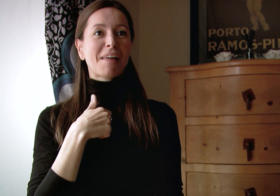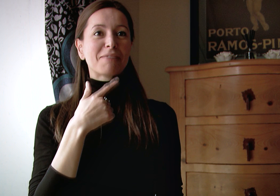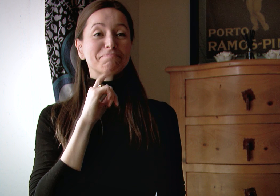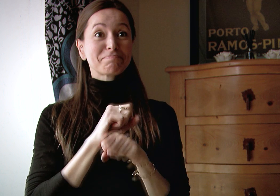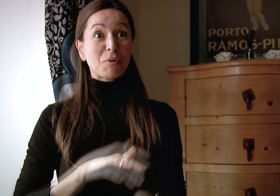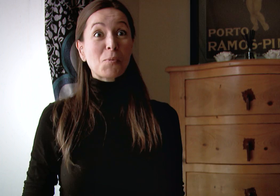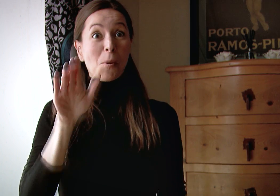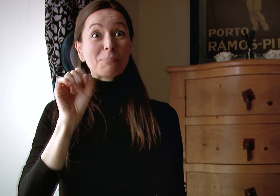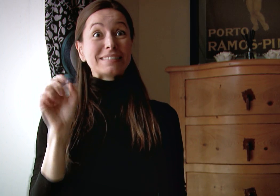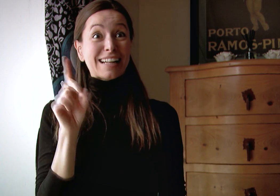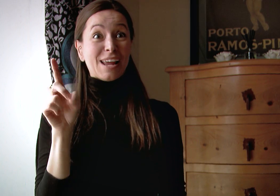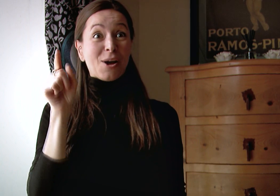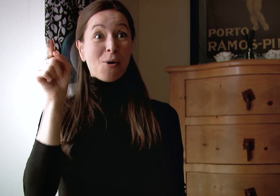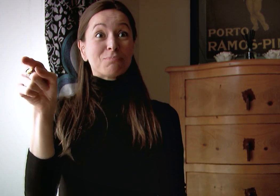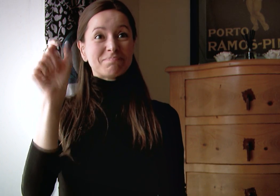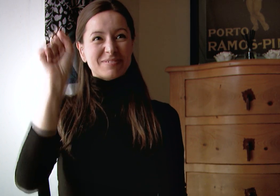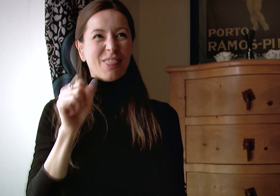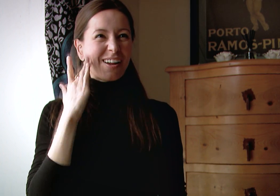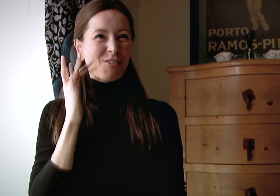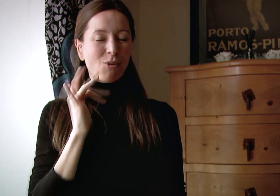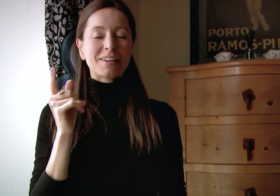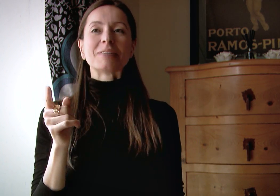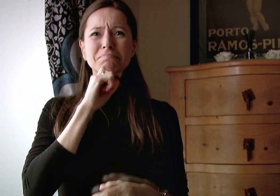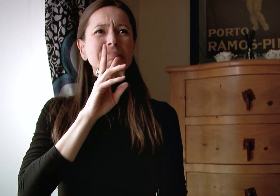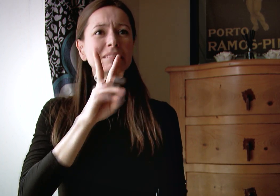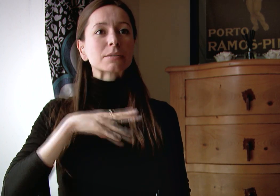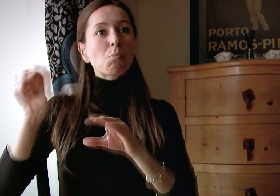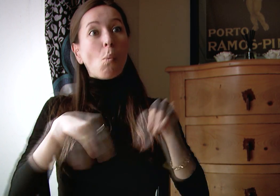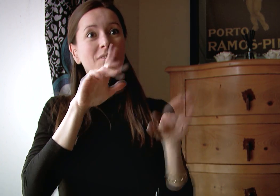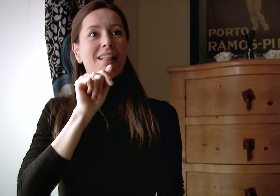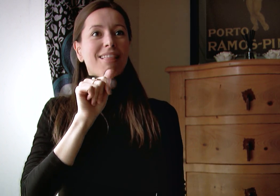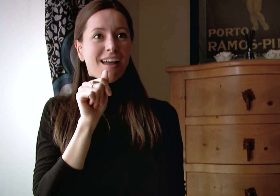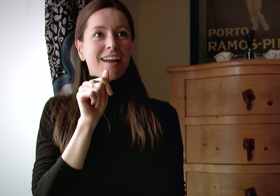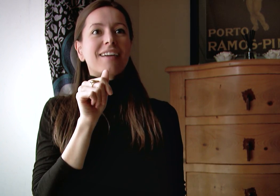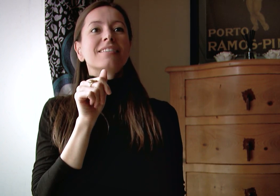I grew up in San Diego. in Southern California. When I was six years old, I moved to Los Angeles.